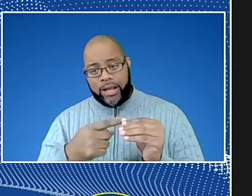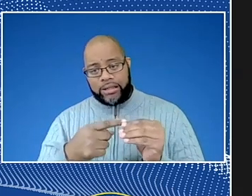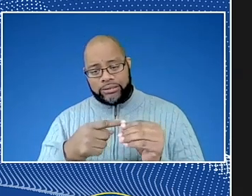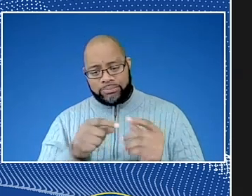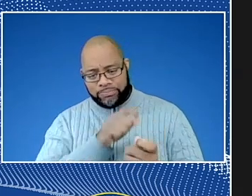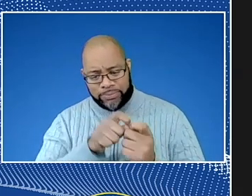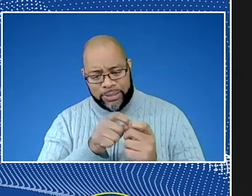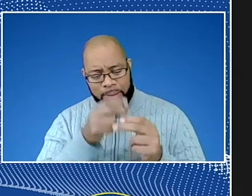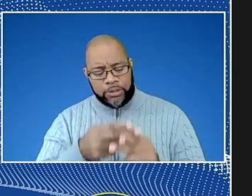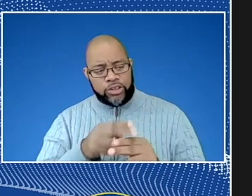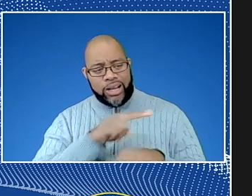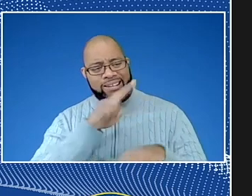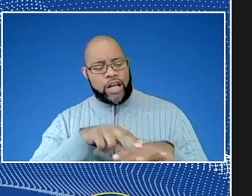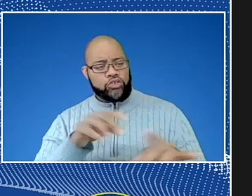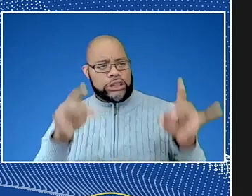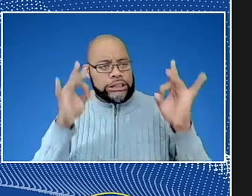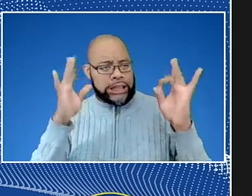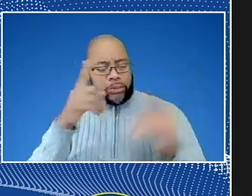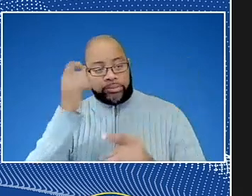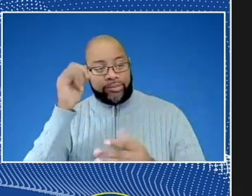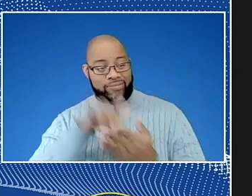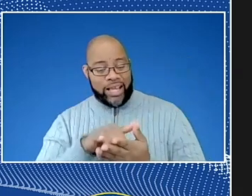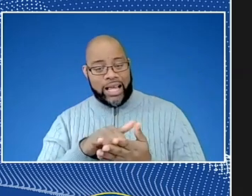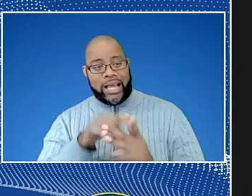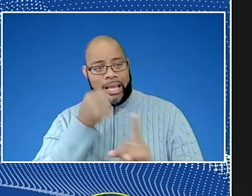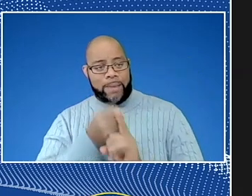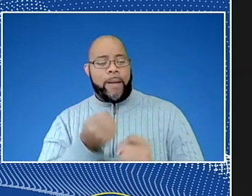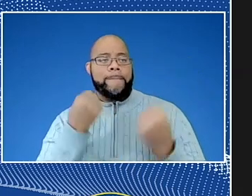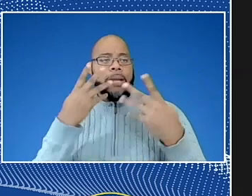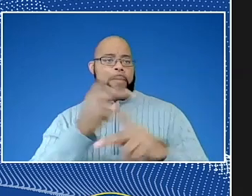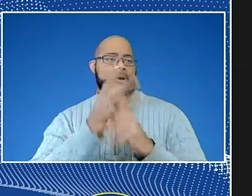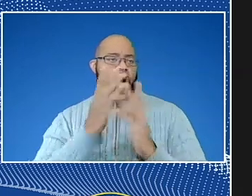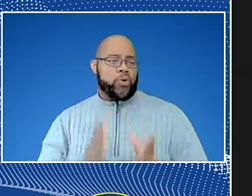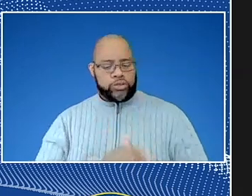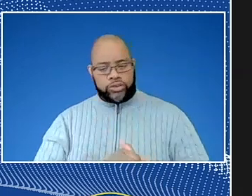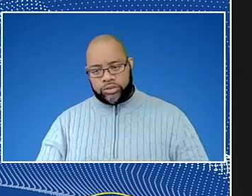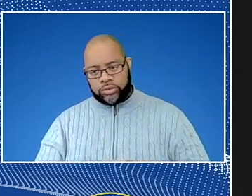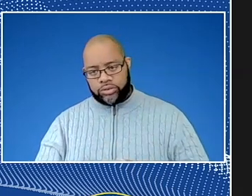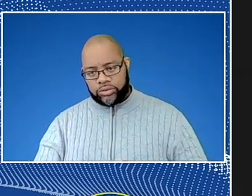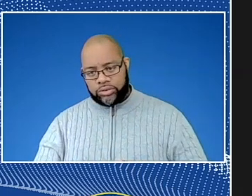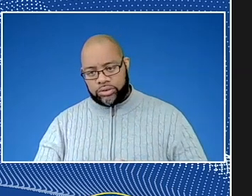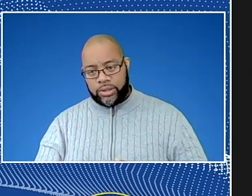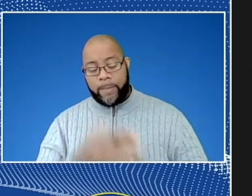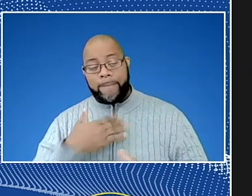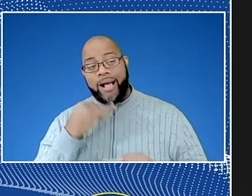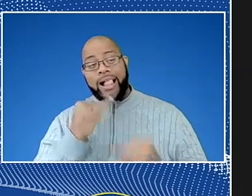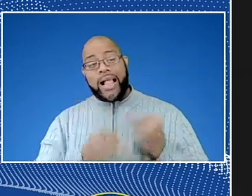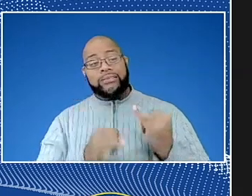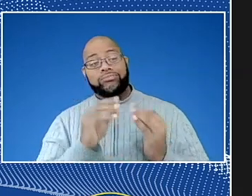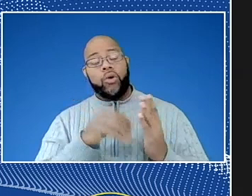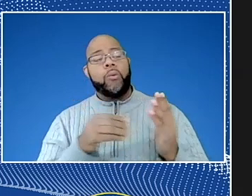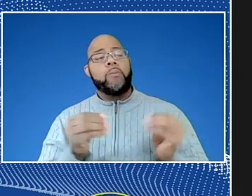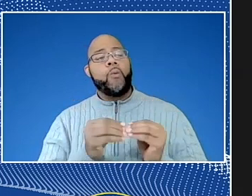natural disasters because it does impact many borrowers. My last note is more so of a question,